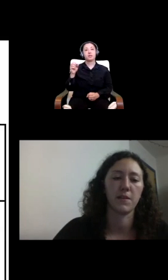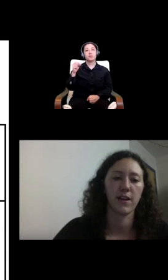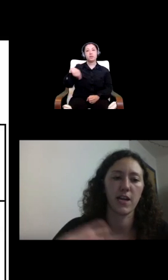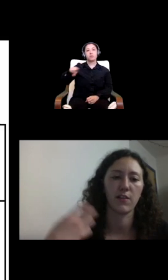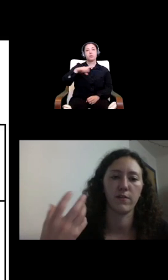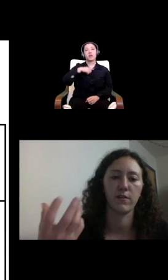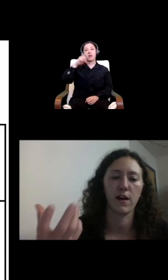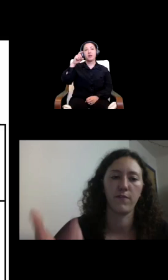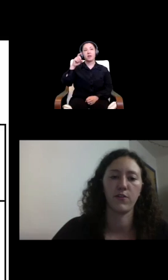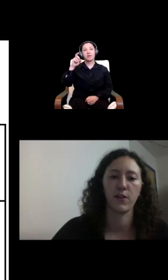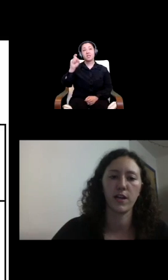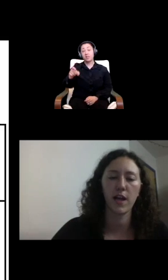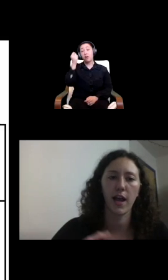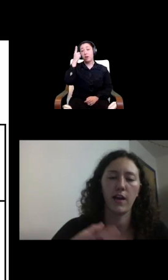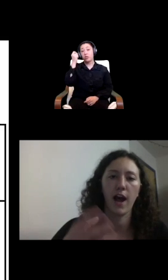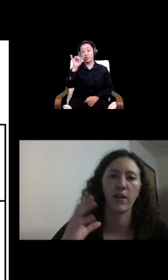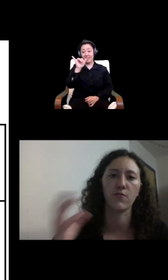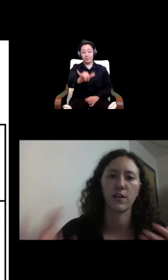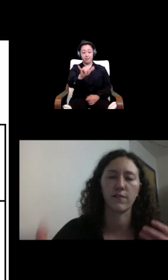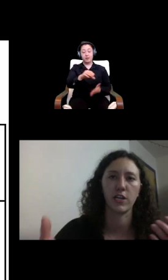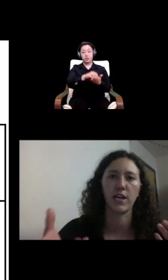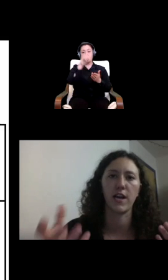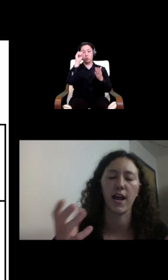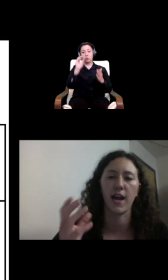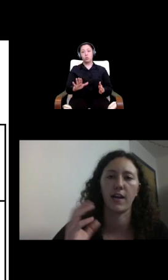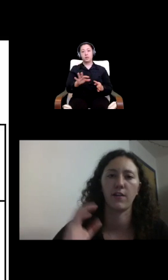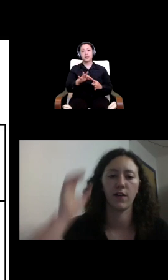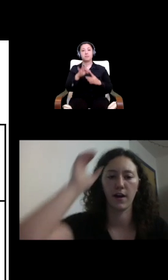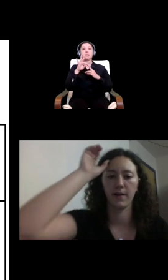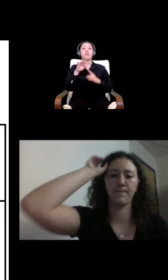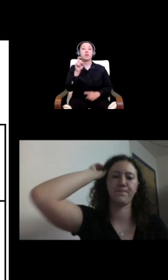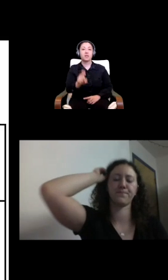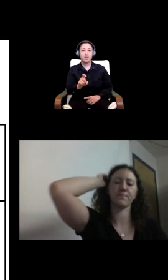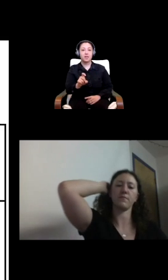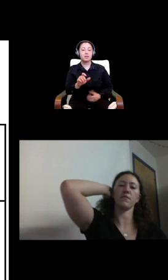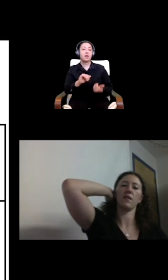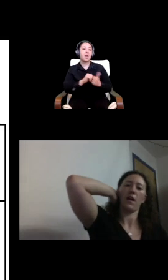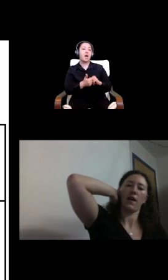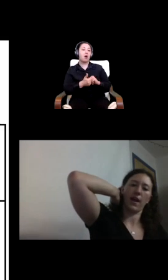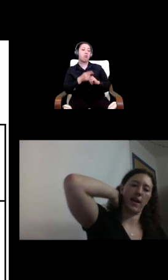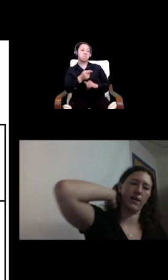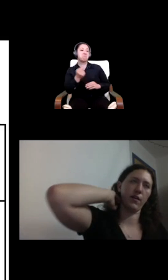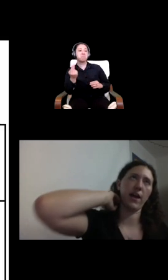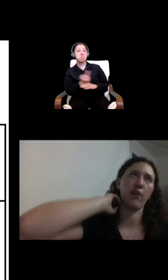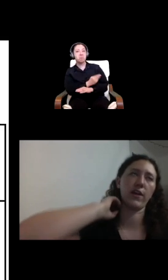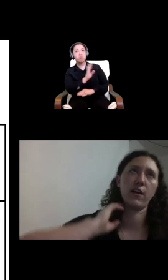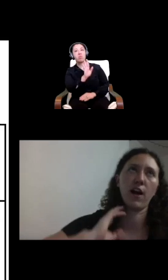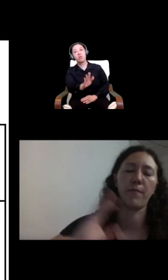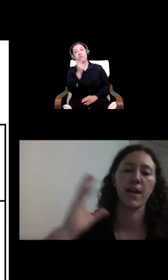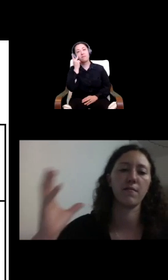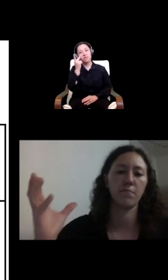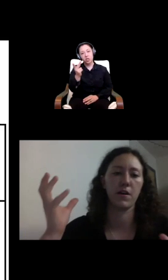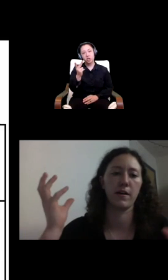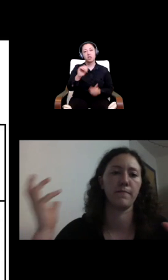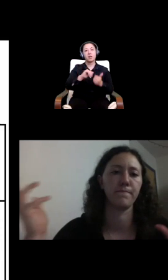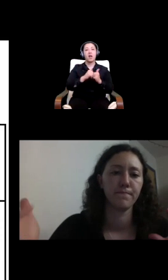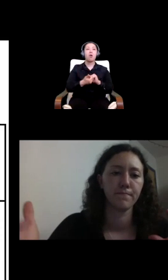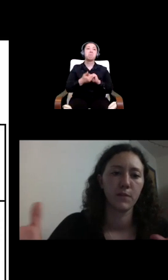needs of the student and how they use their vision and how they can accommodate the school